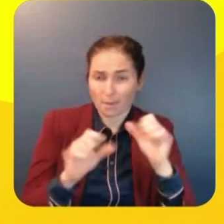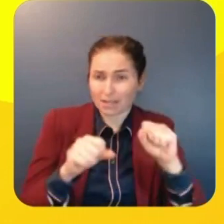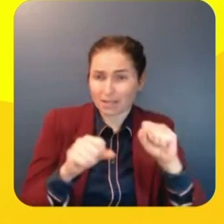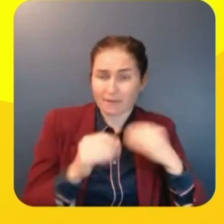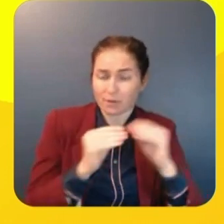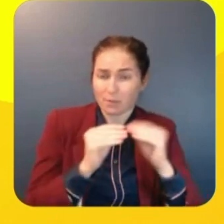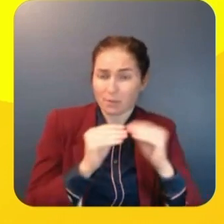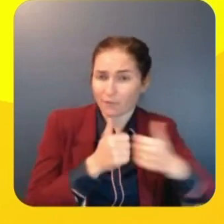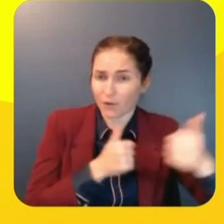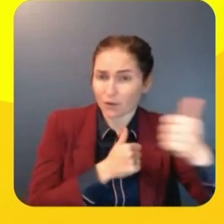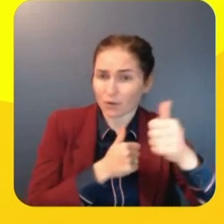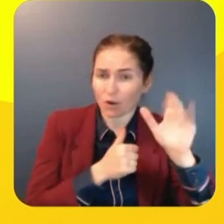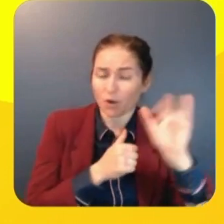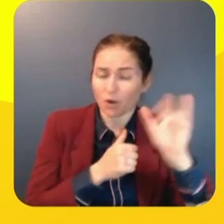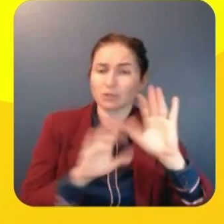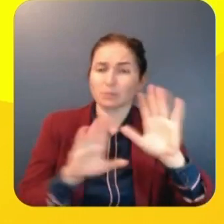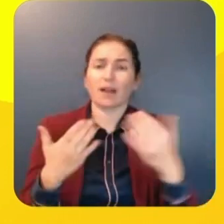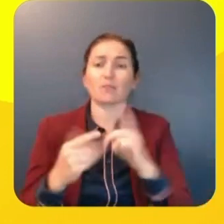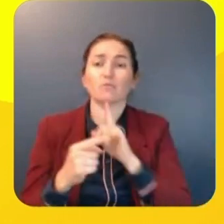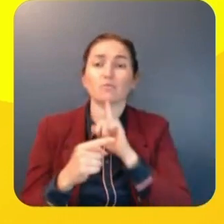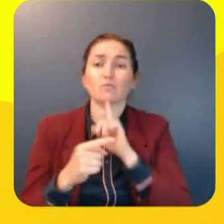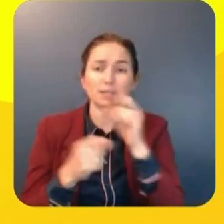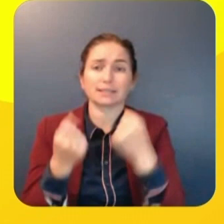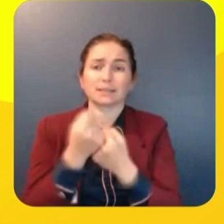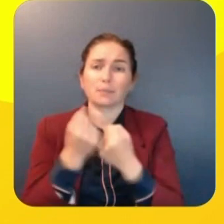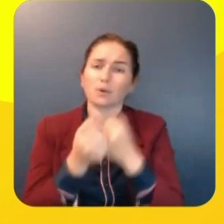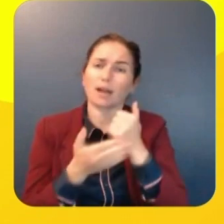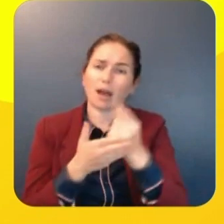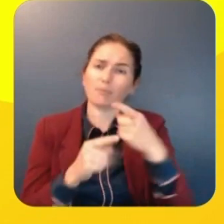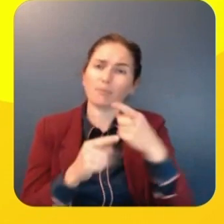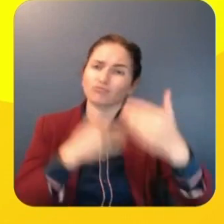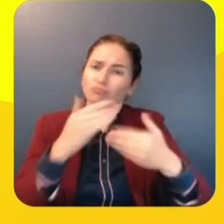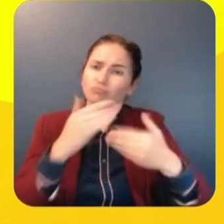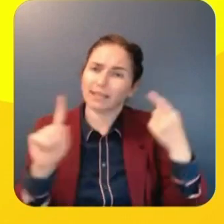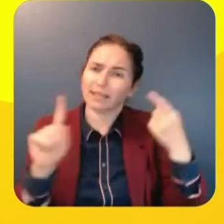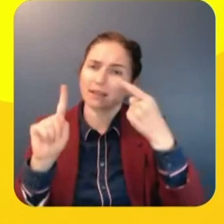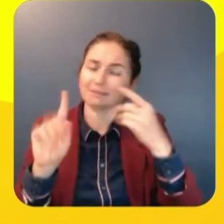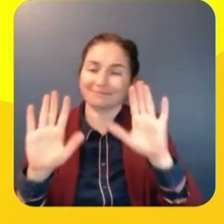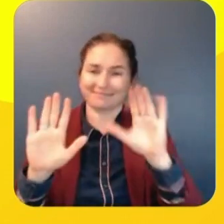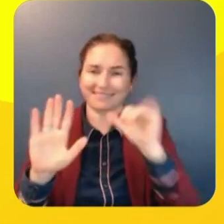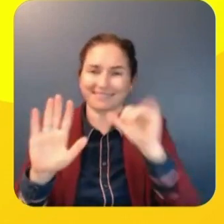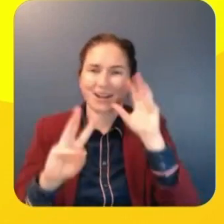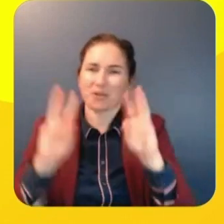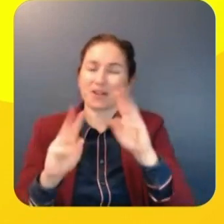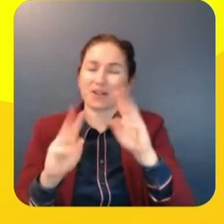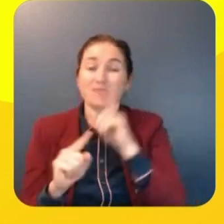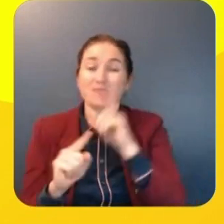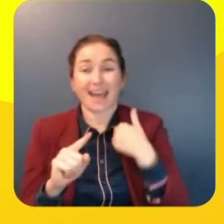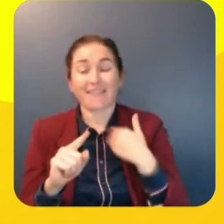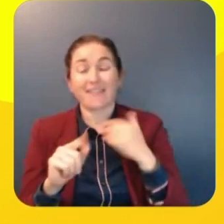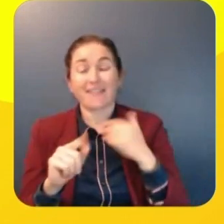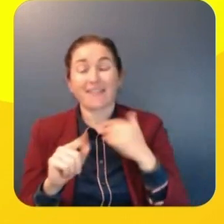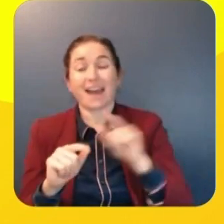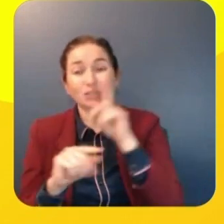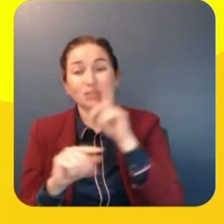provide real support to help you get there. And look, don't worry, we have real people resources behind this work at Aspen Digital.